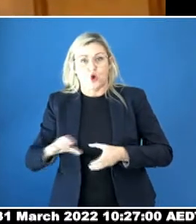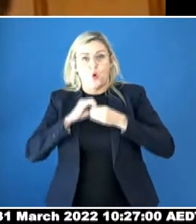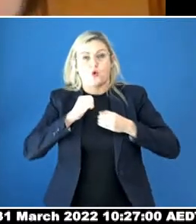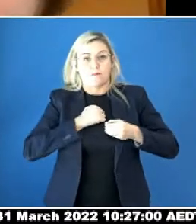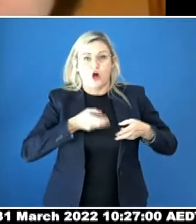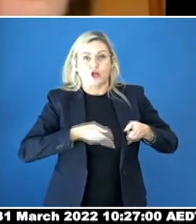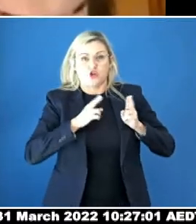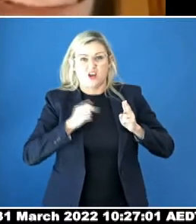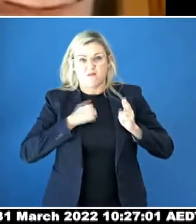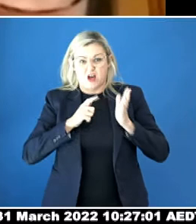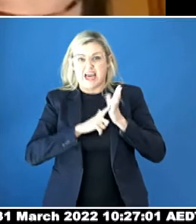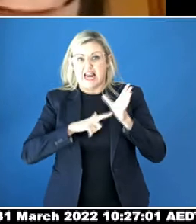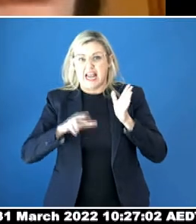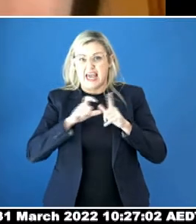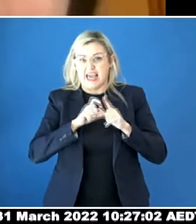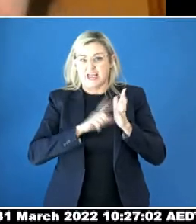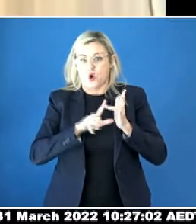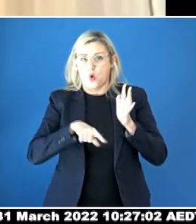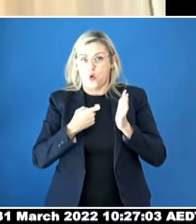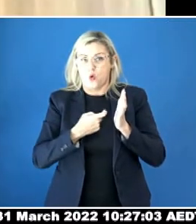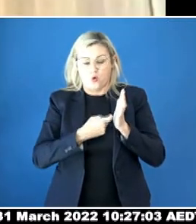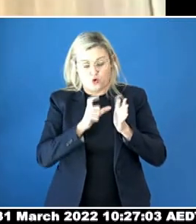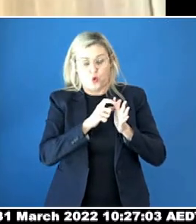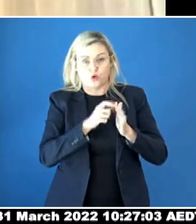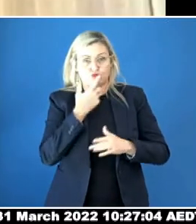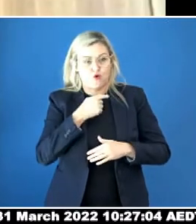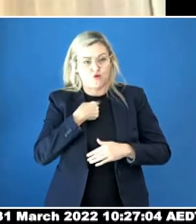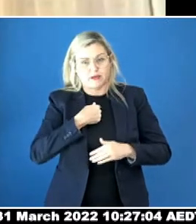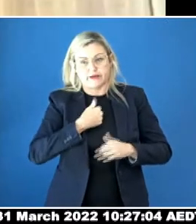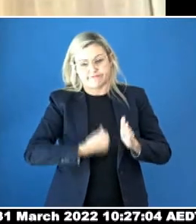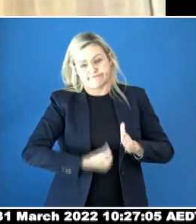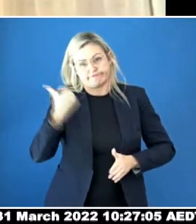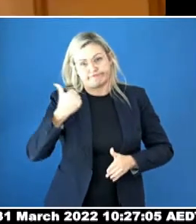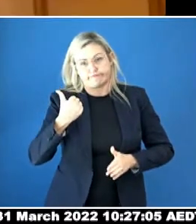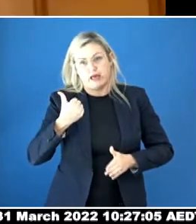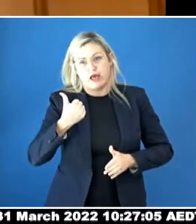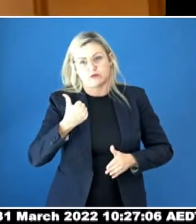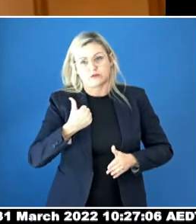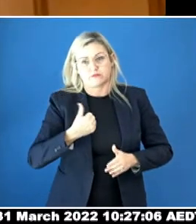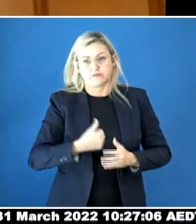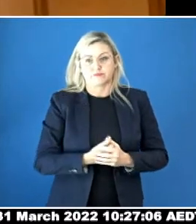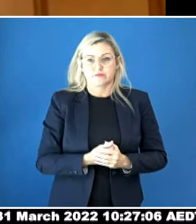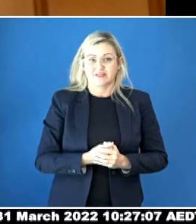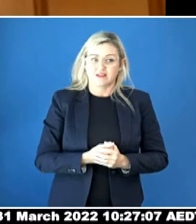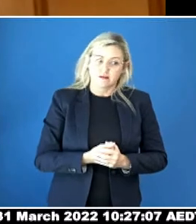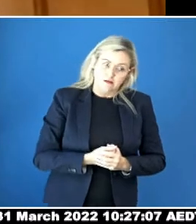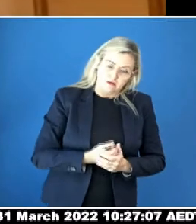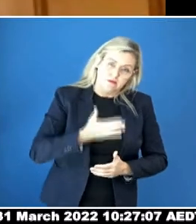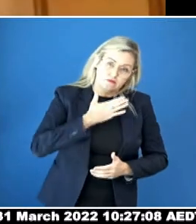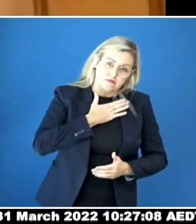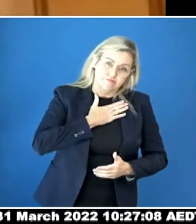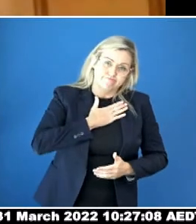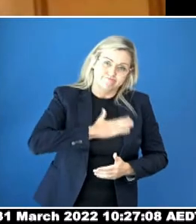leave, right, and then I said to him, "You have to leave", right.